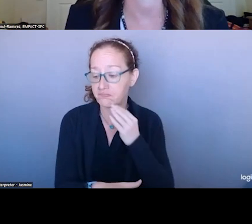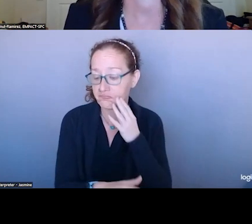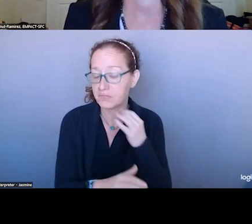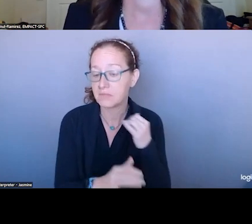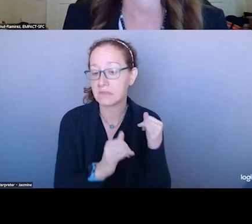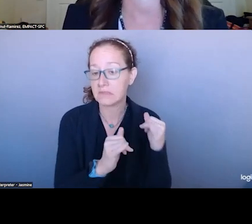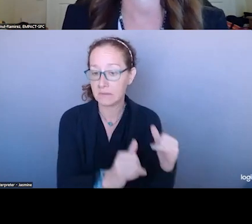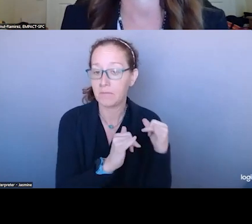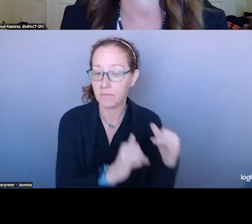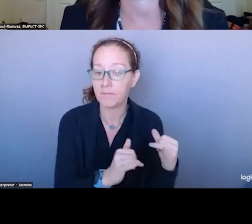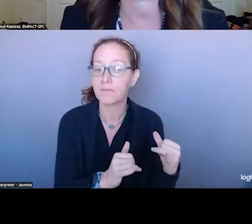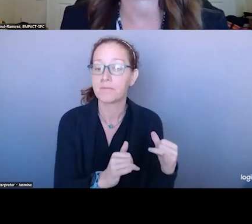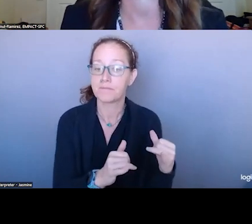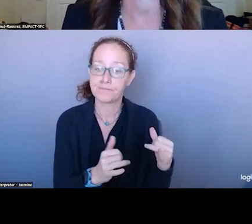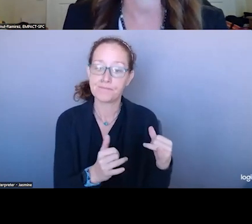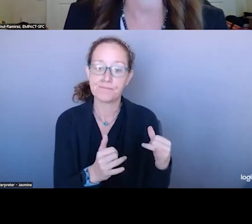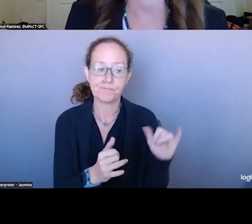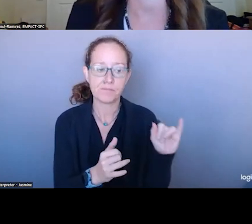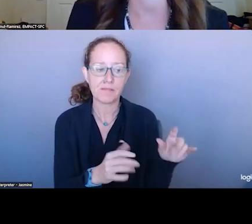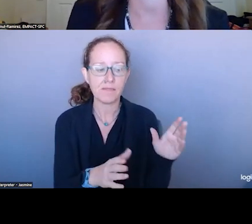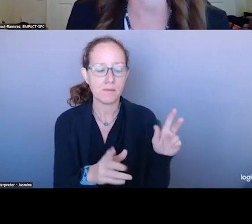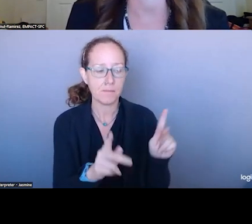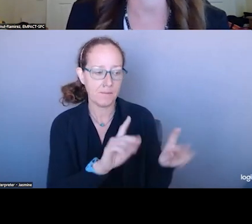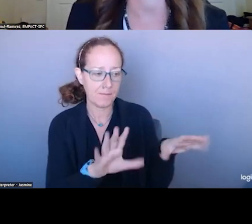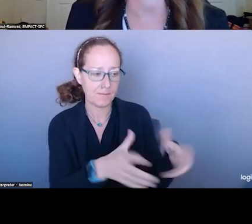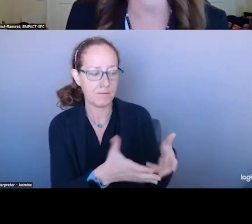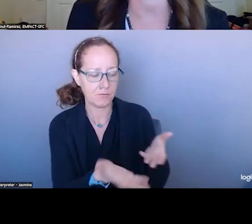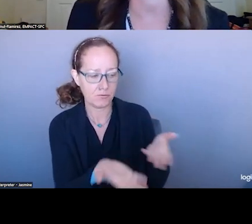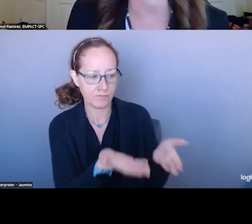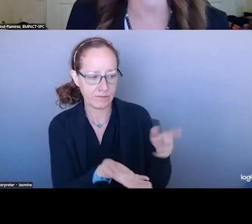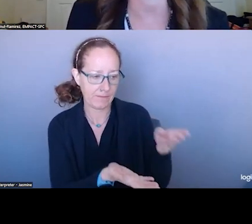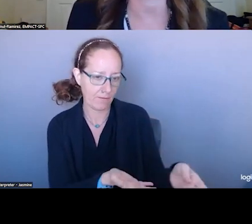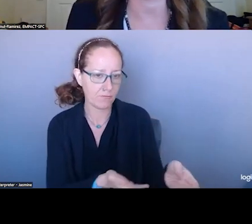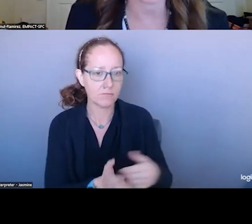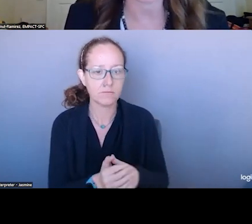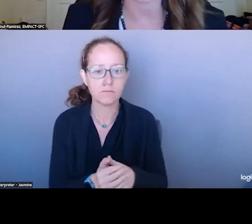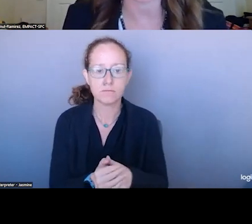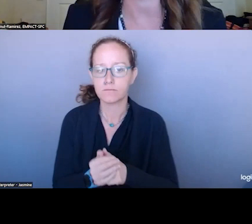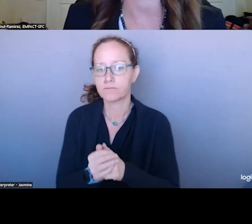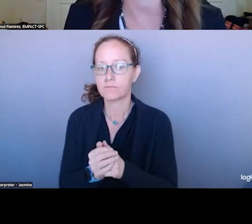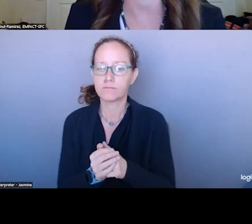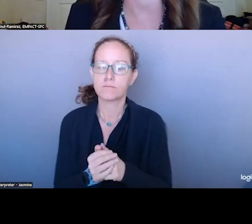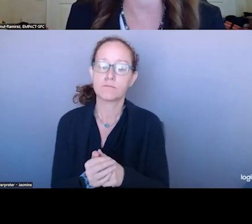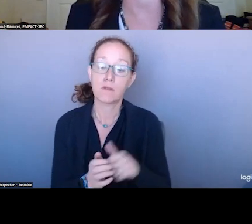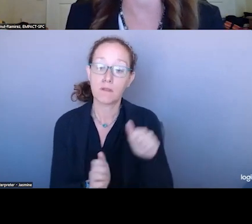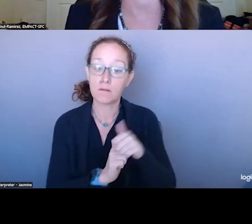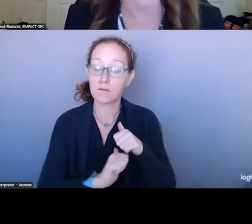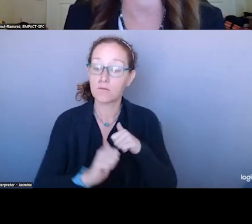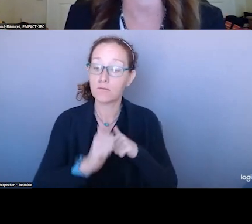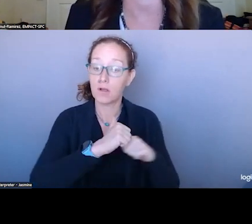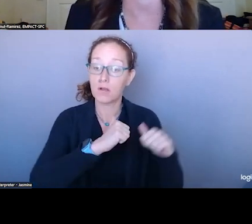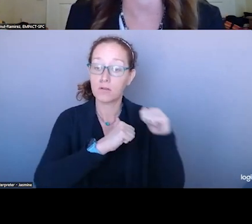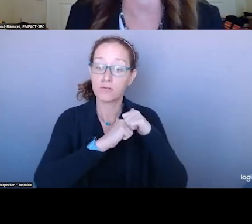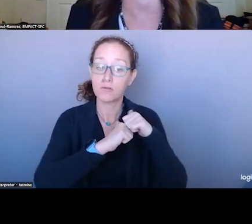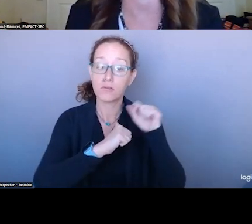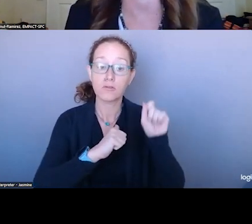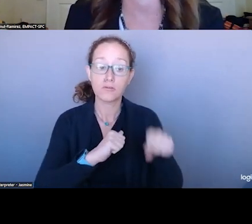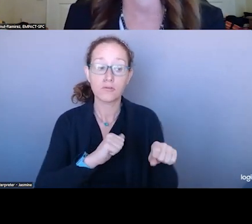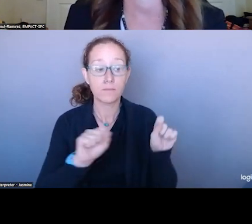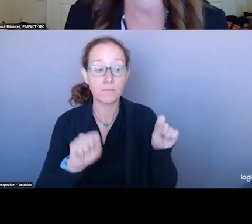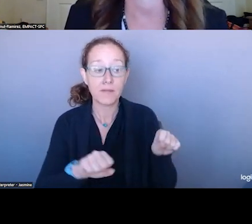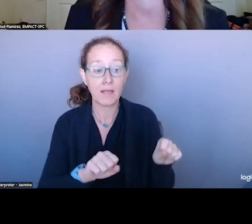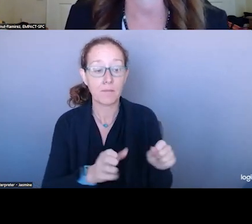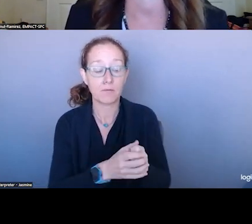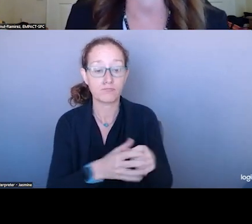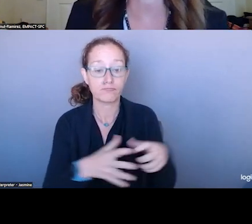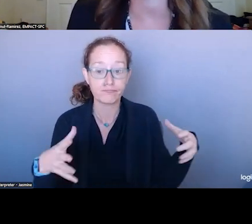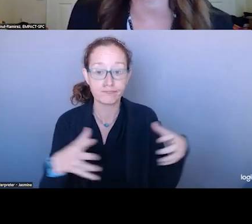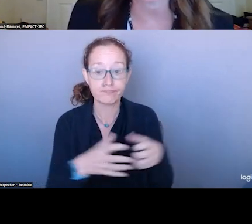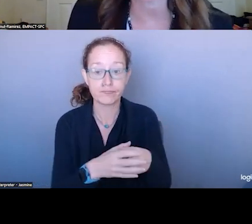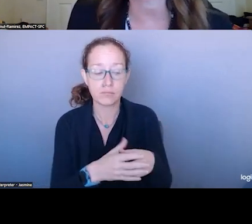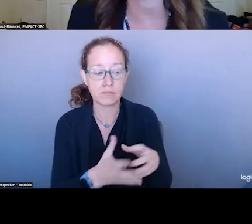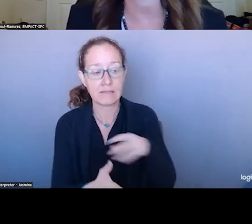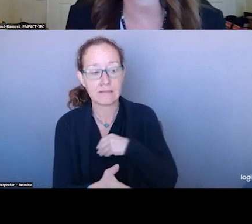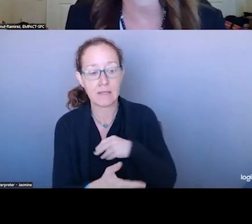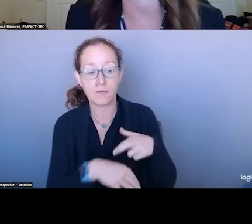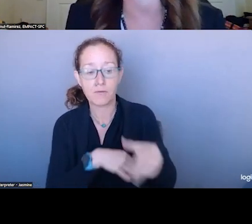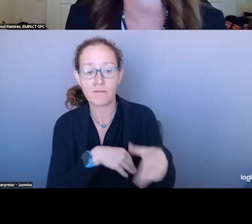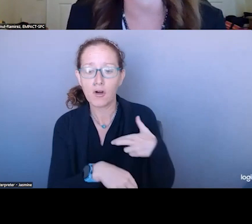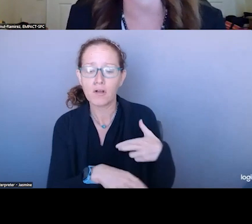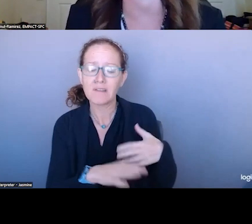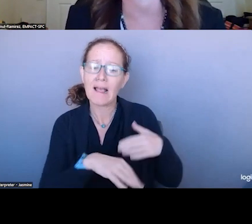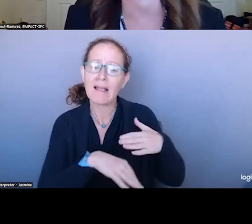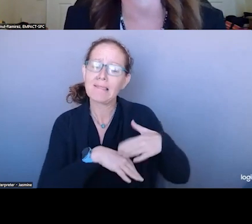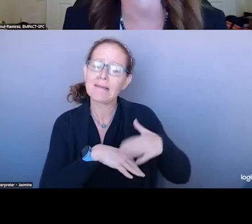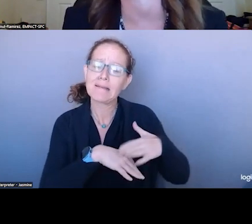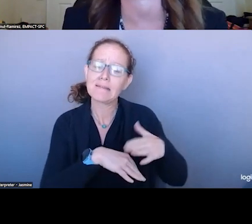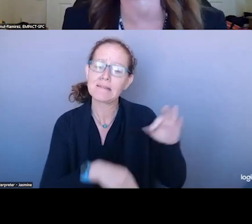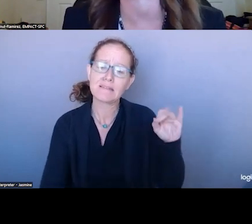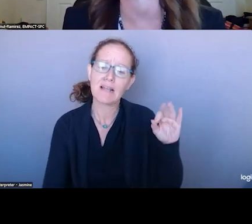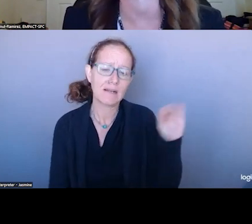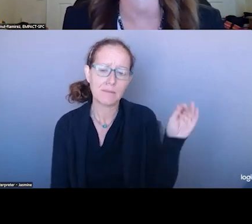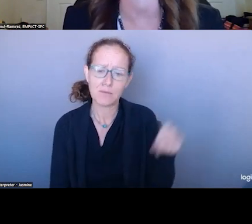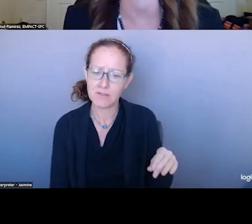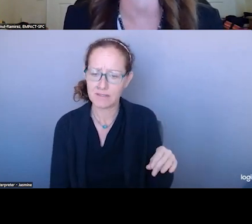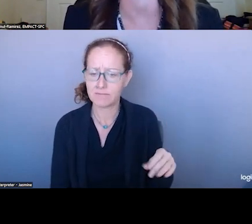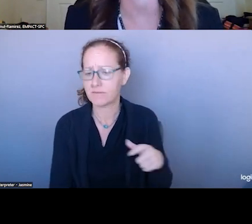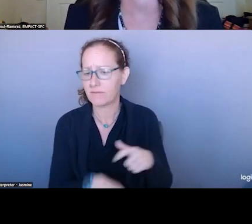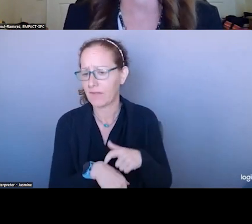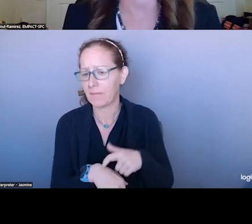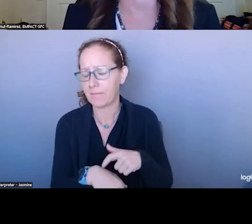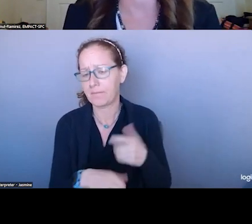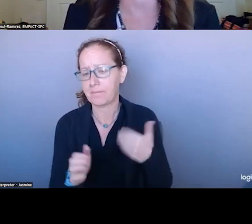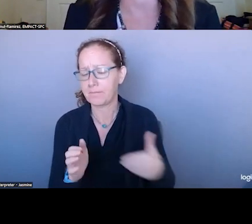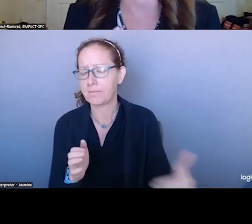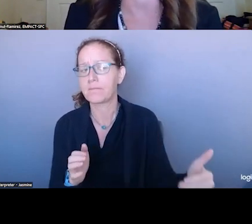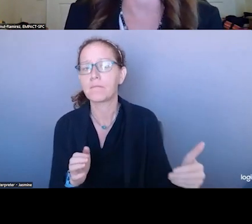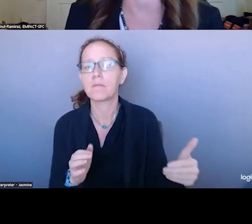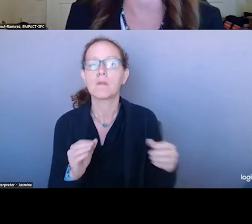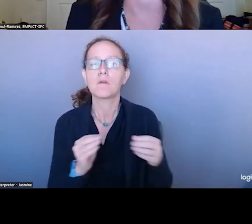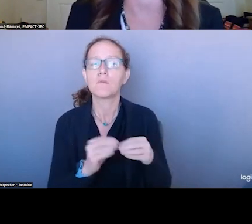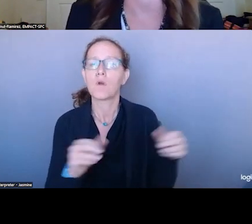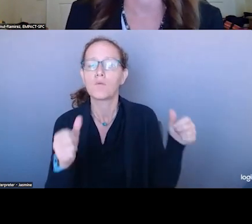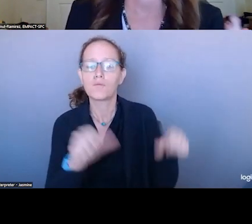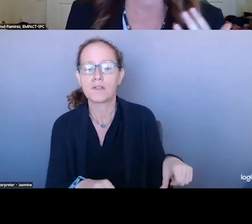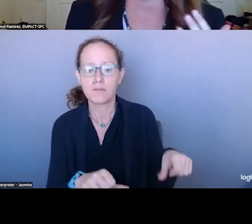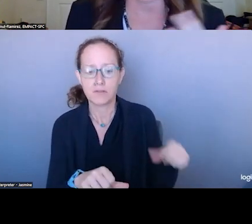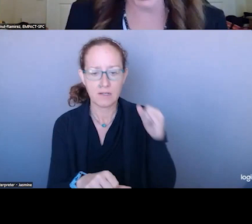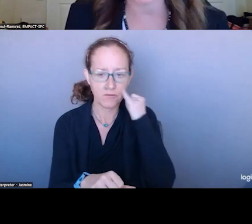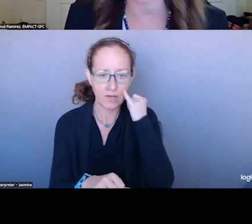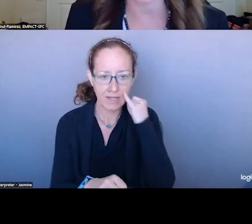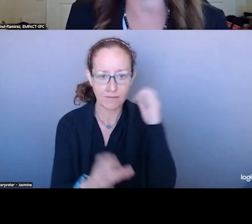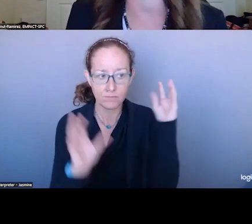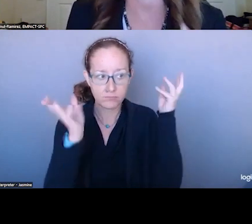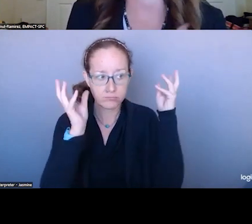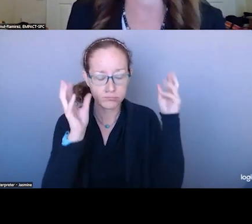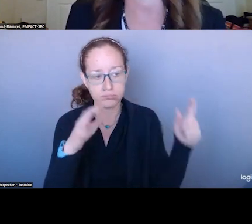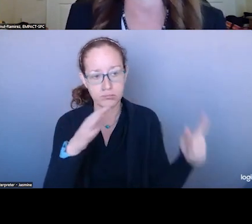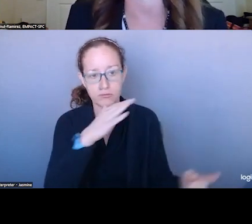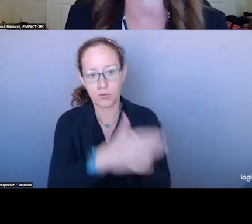SO THAT OLD ADAGES OF THANK YOU, MAY I HAVE ANOTHER.